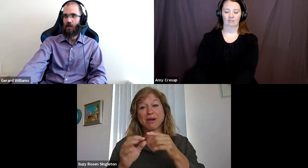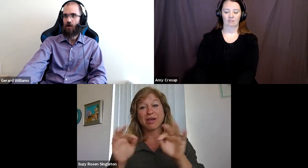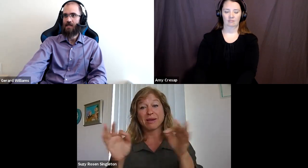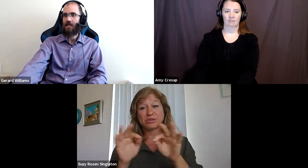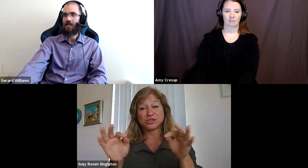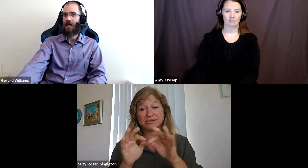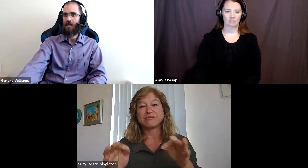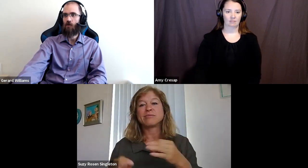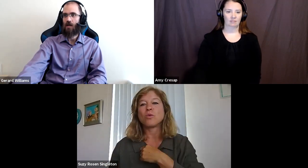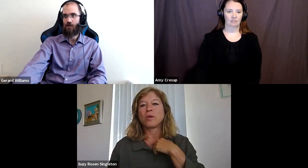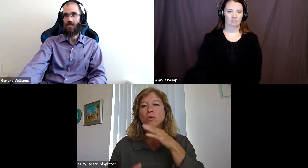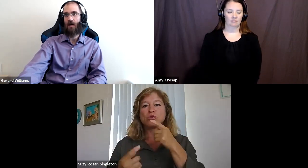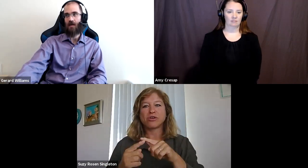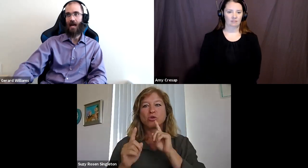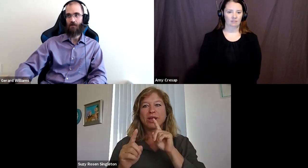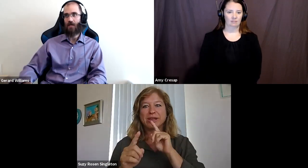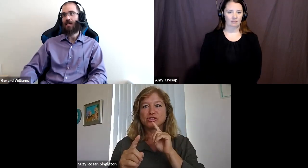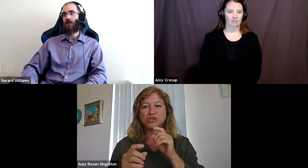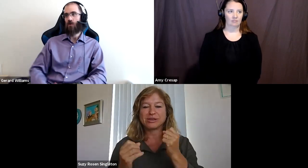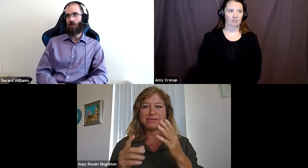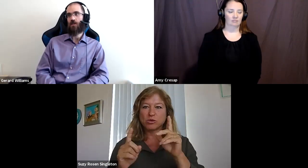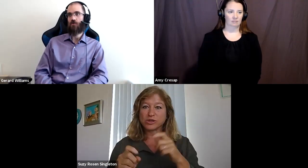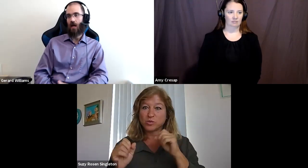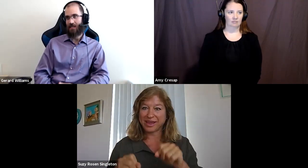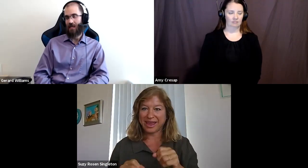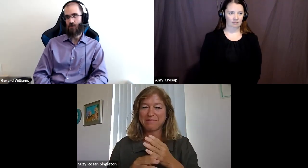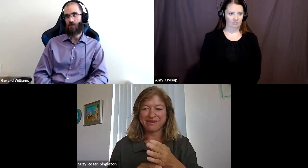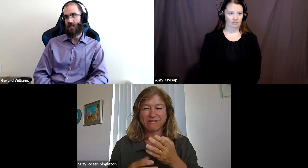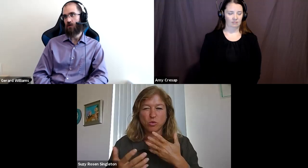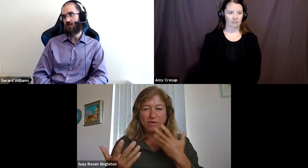know I see a lot of questions about captioning and we're going to try to answer as many questions